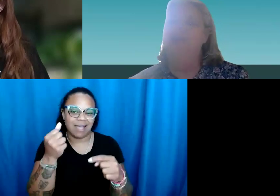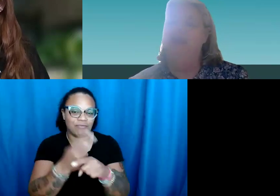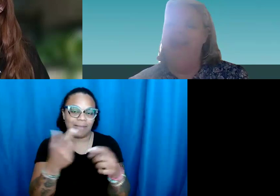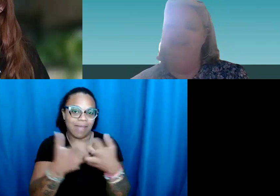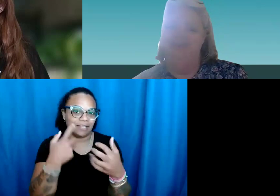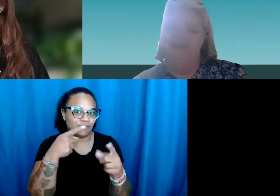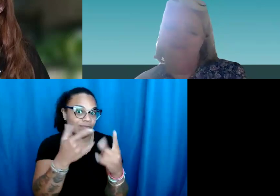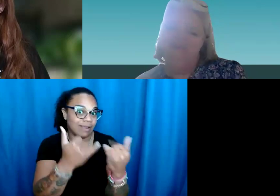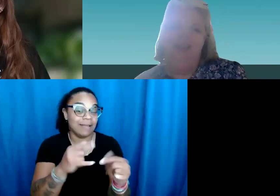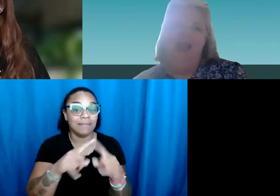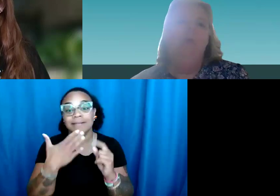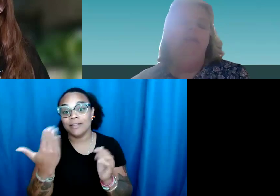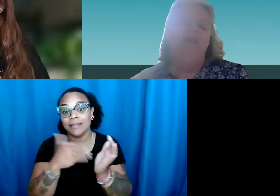Thank you again, Yvonne.